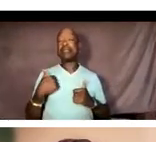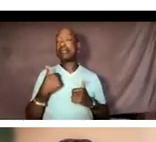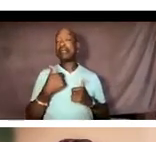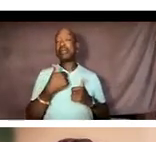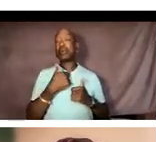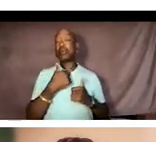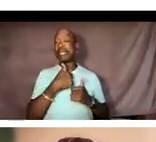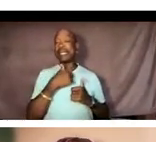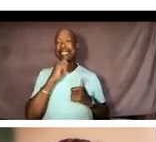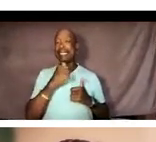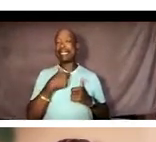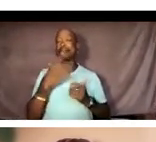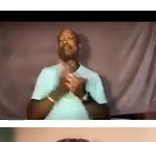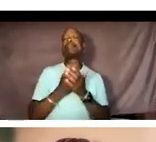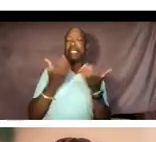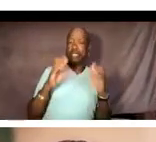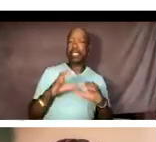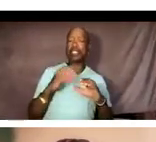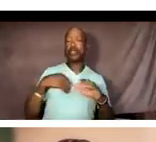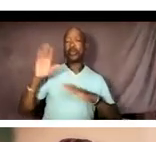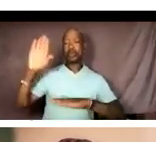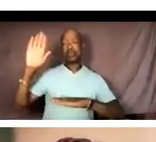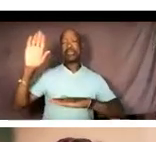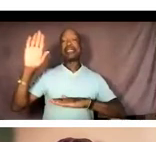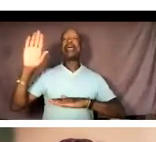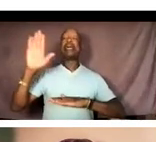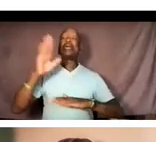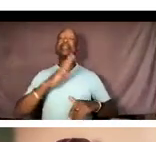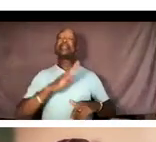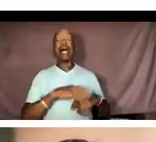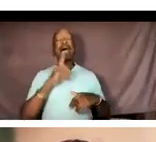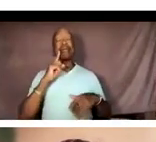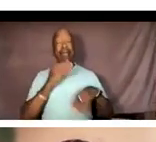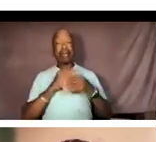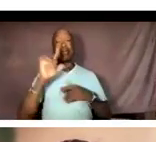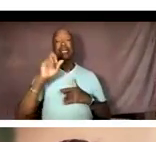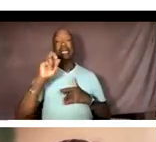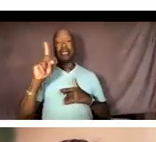wrote something up so I can like put the link to that in the chat as well um but this image